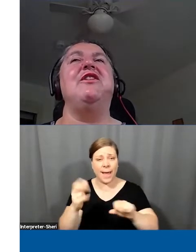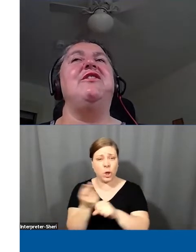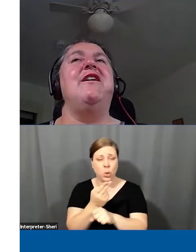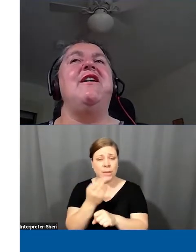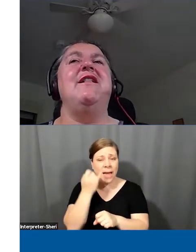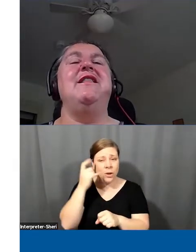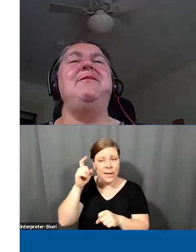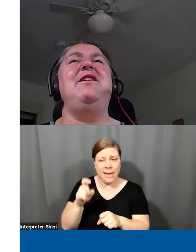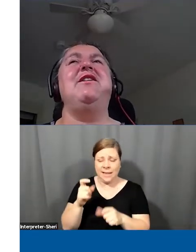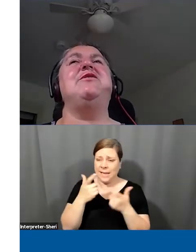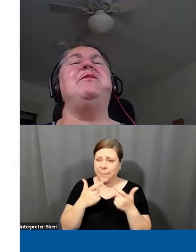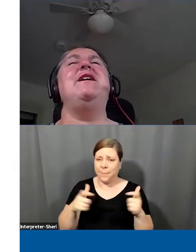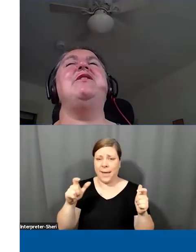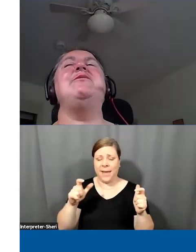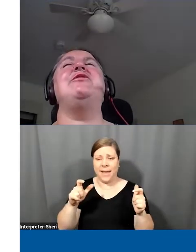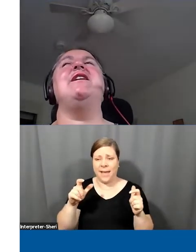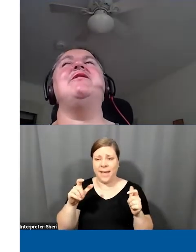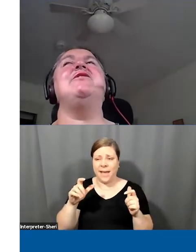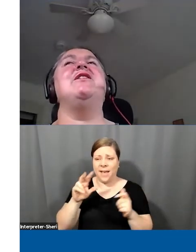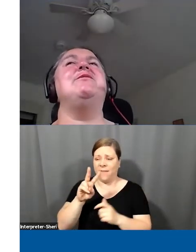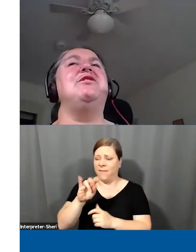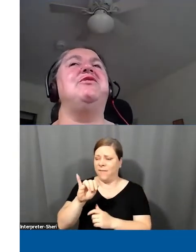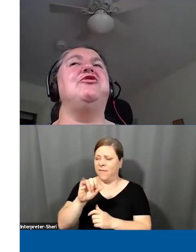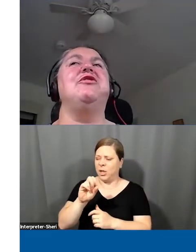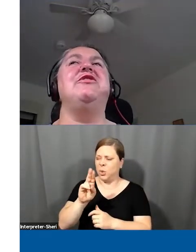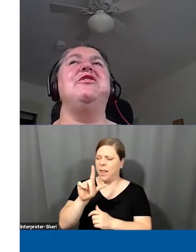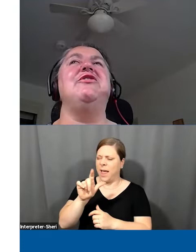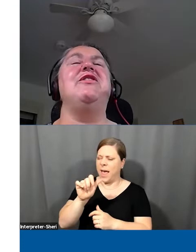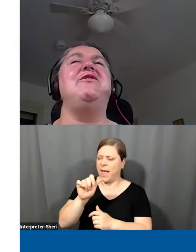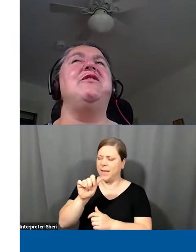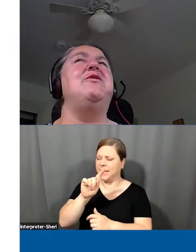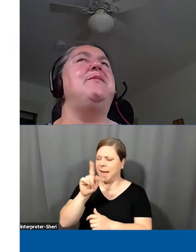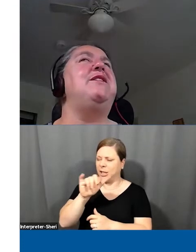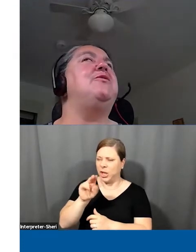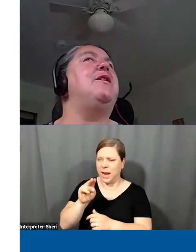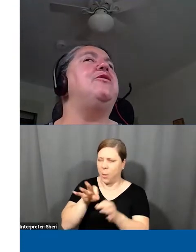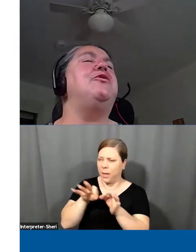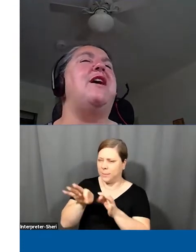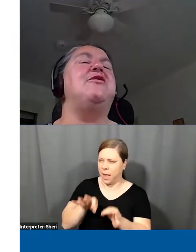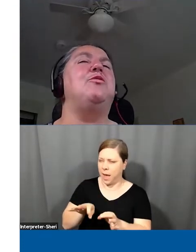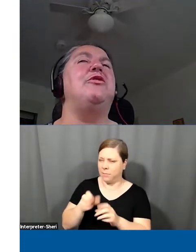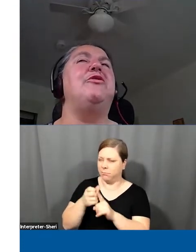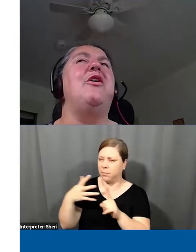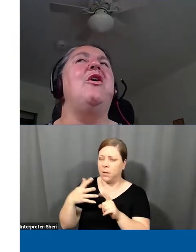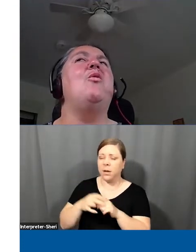and let me explain what I'm saying when I talk about these visualizations. Have you ever been to one of those dashboards